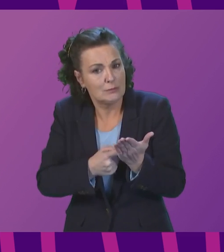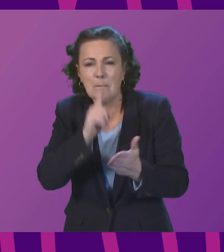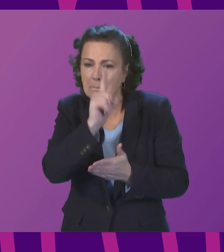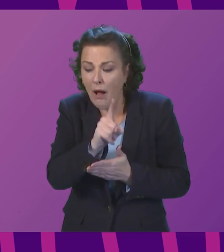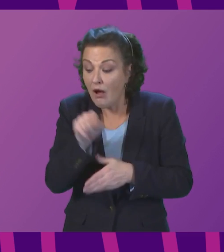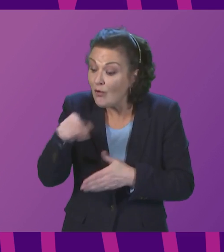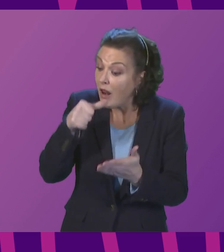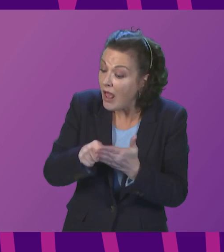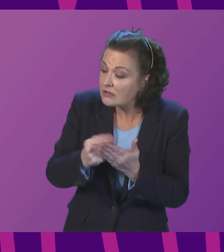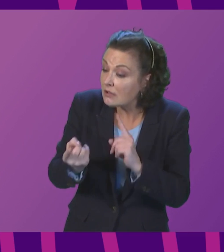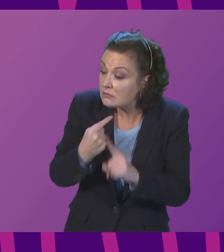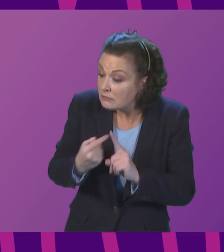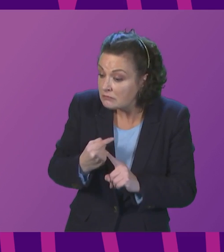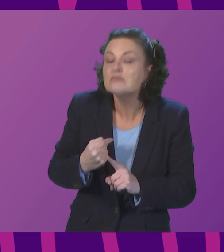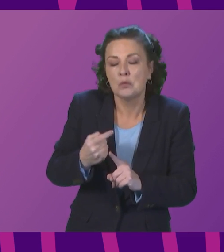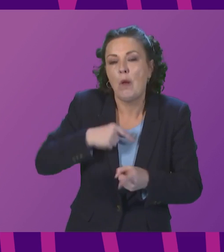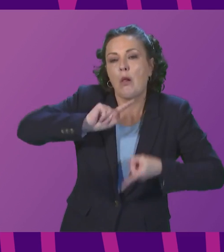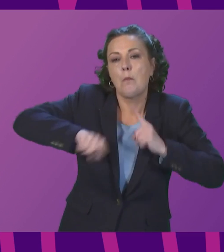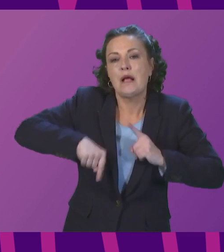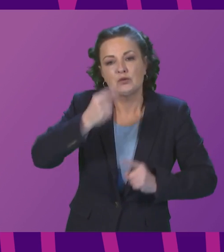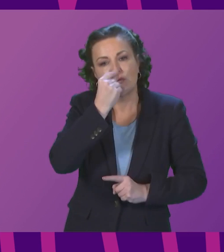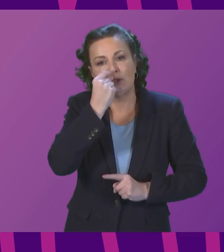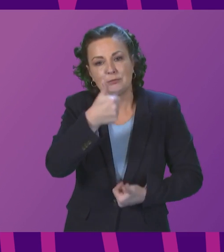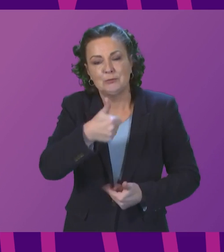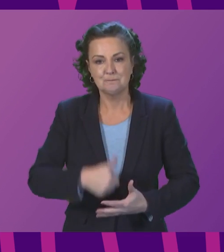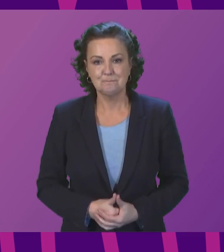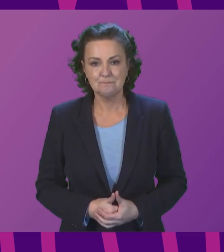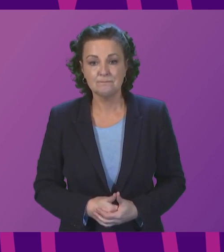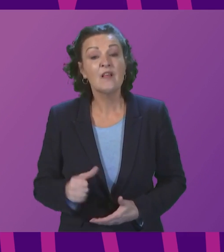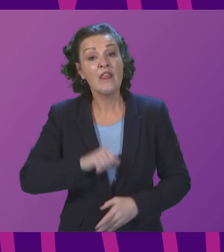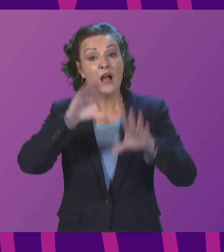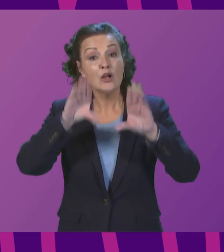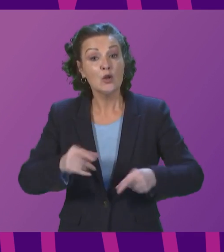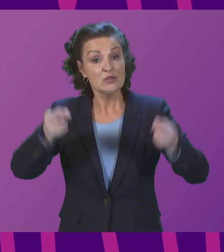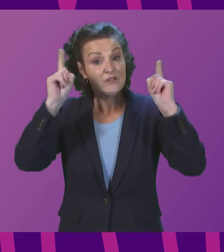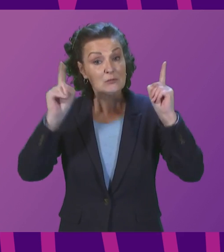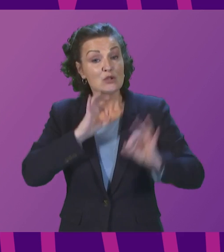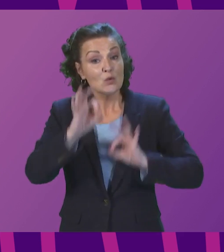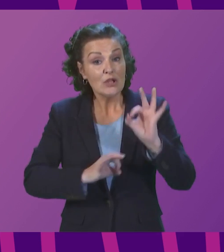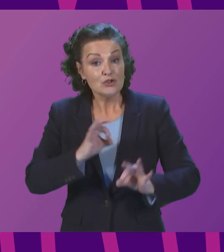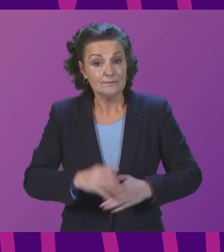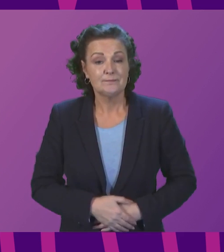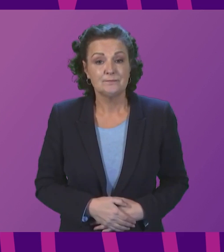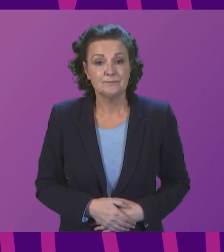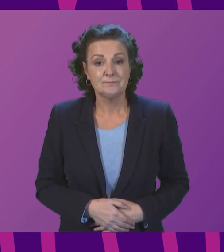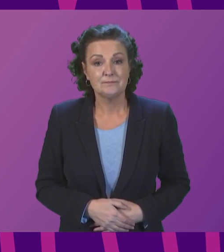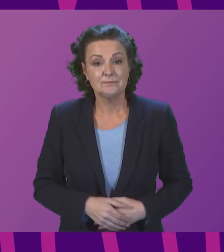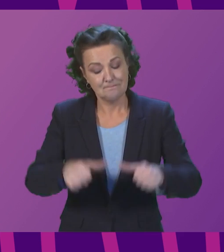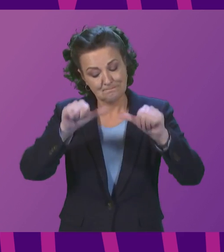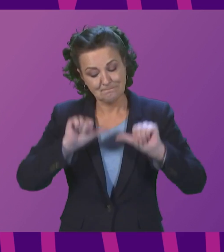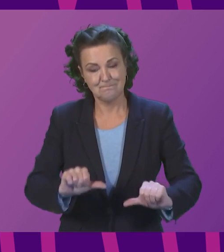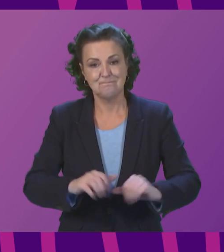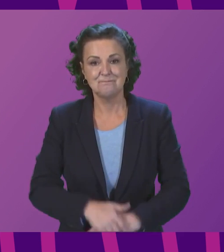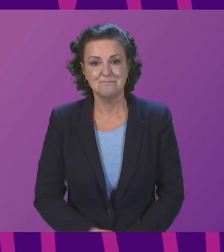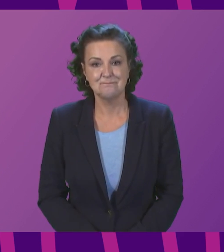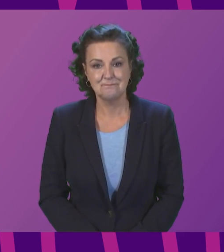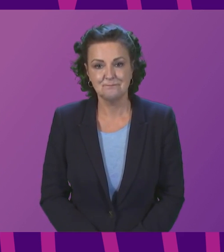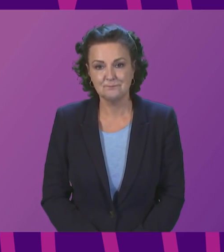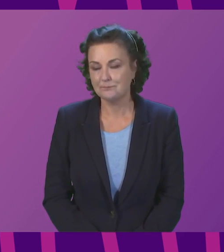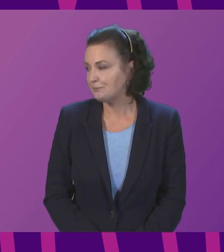that are made in the letter and respond as quickly as possible.